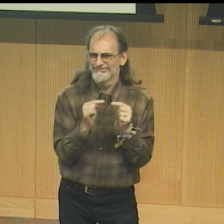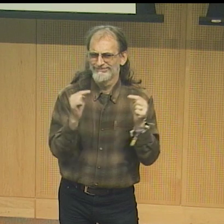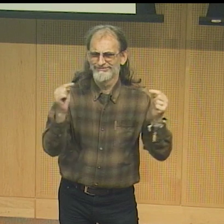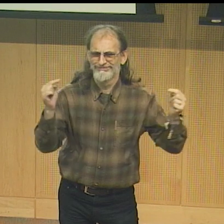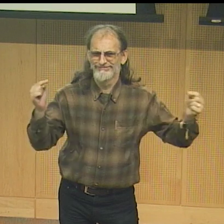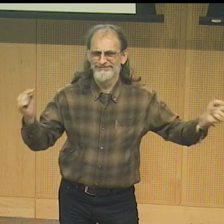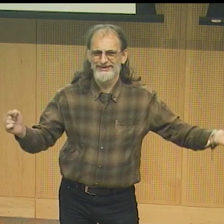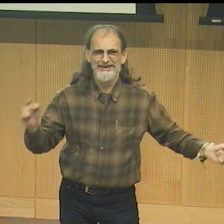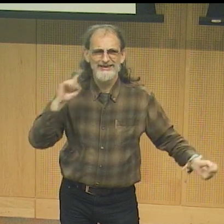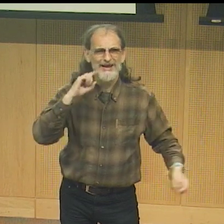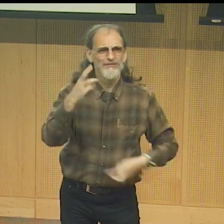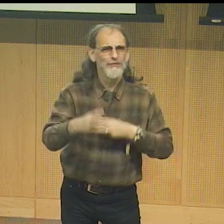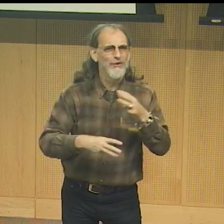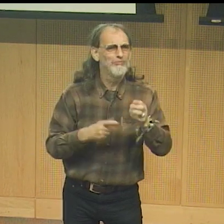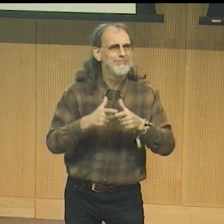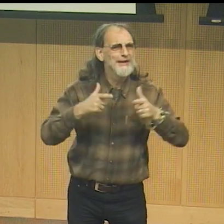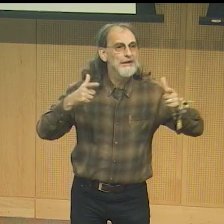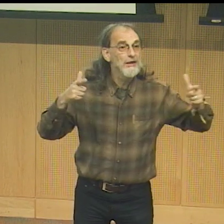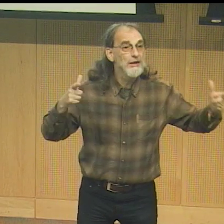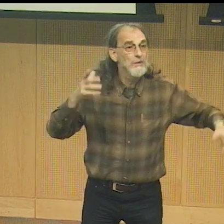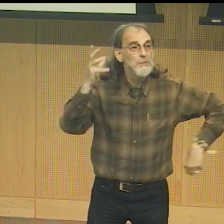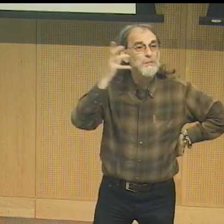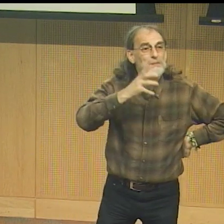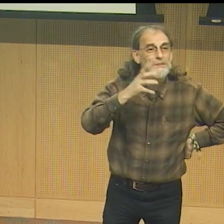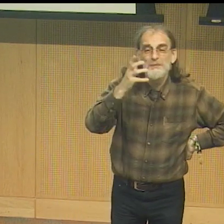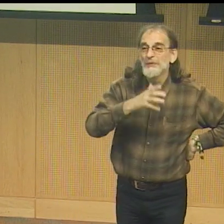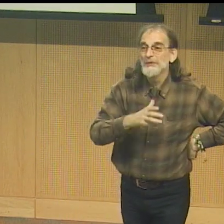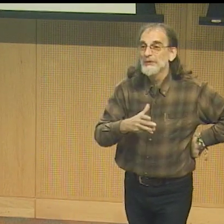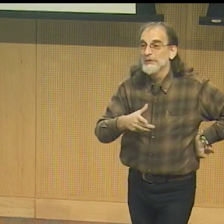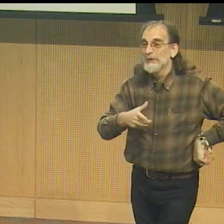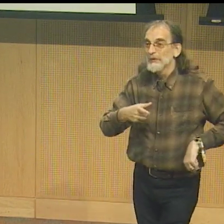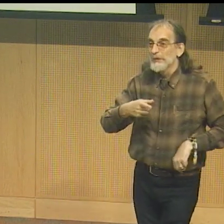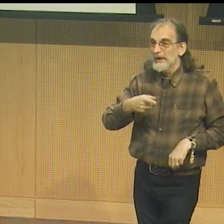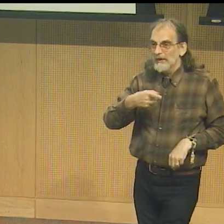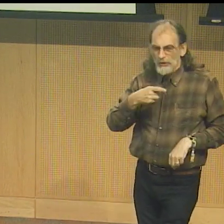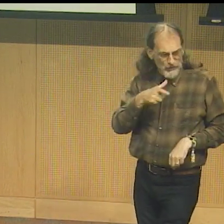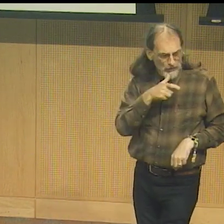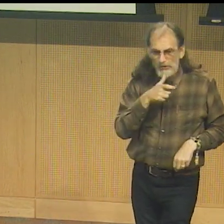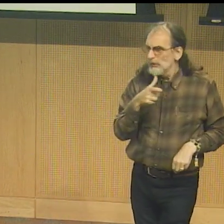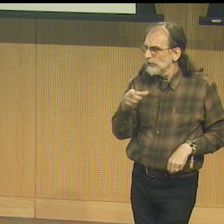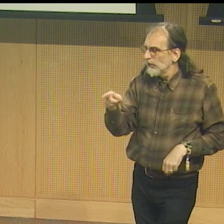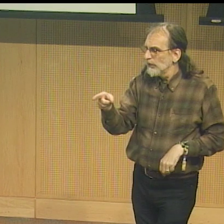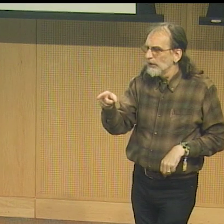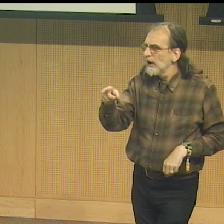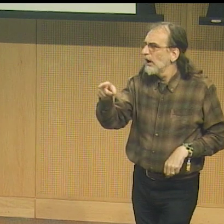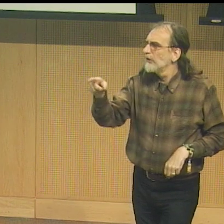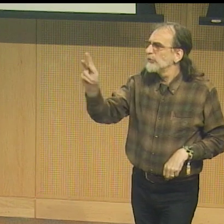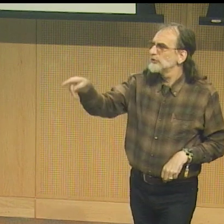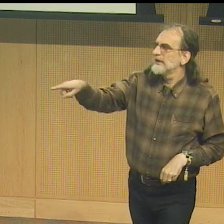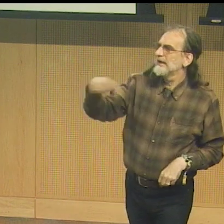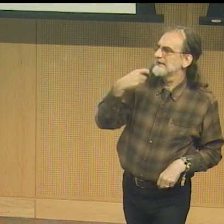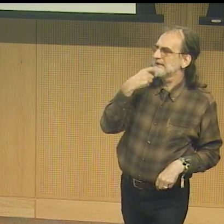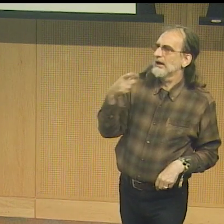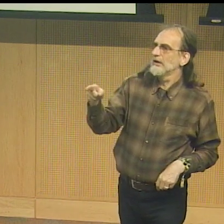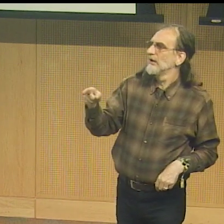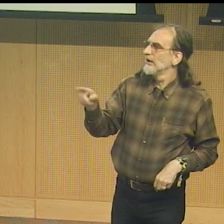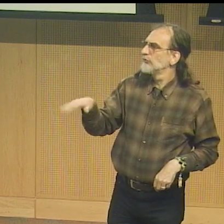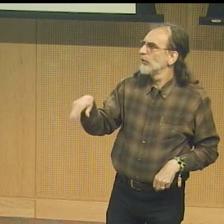The Deaf world is enormous and boundless. Someone in the front is from Nebraska.